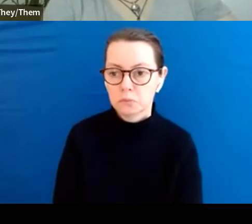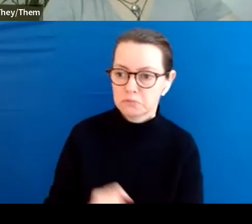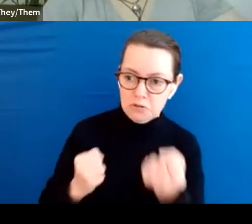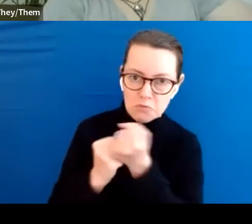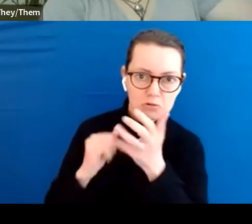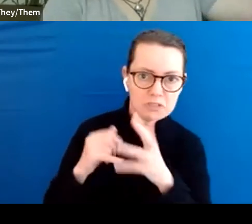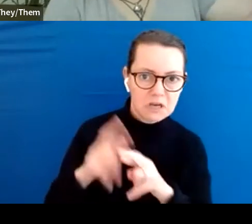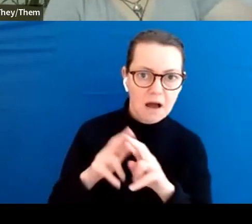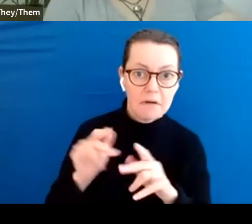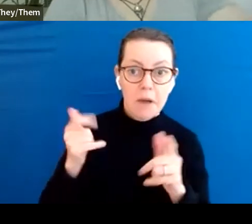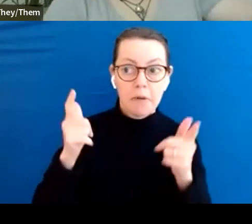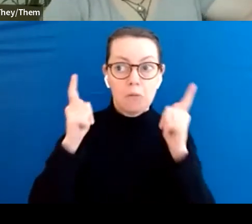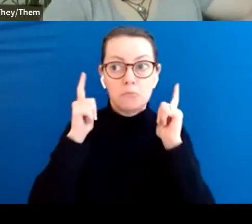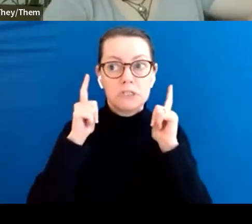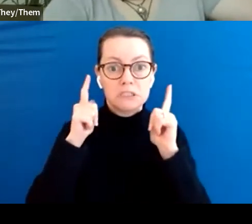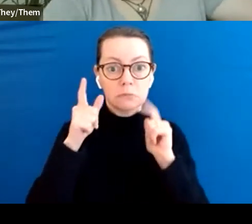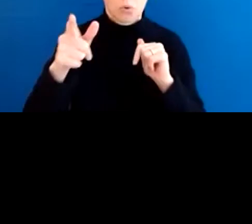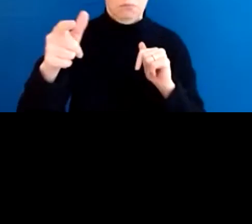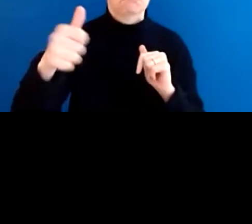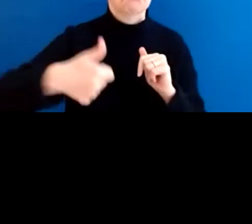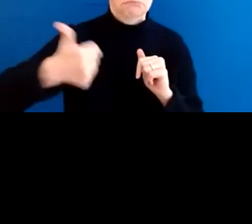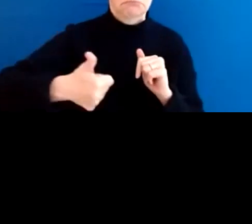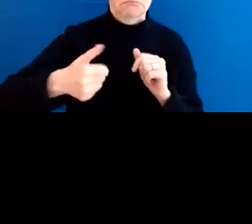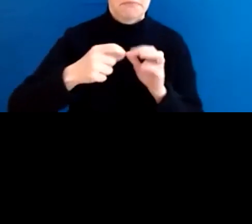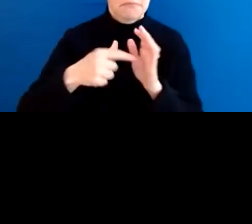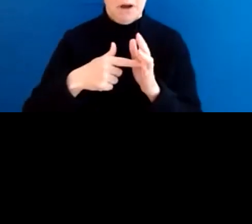a principal may be more relevant than a learning support person.